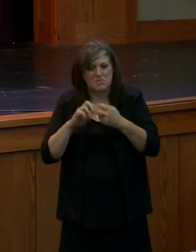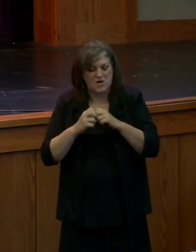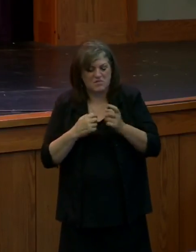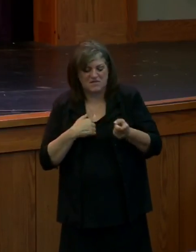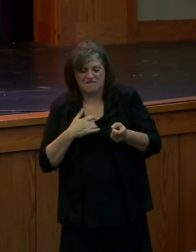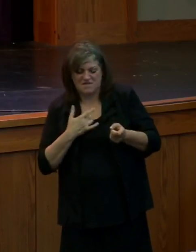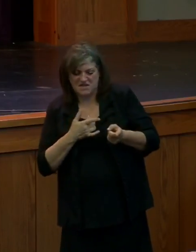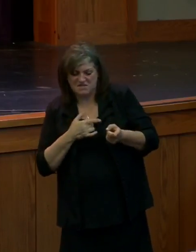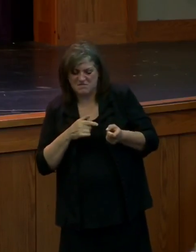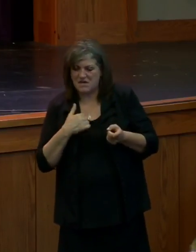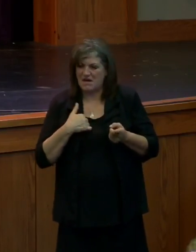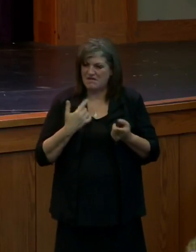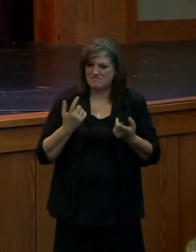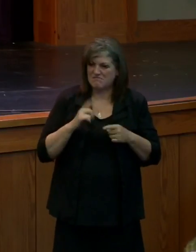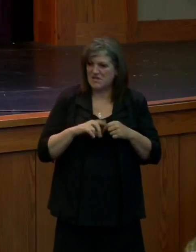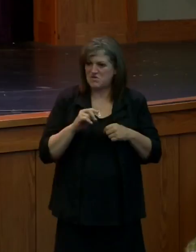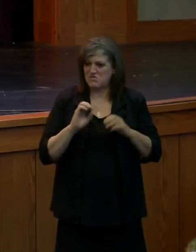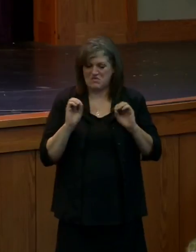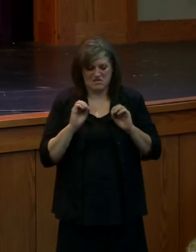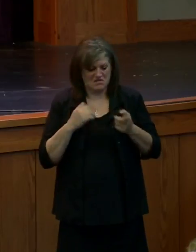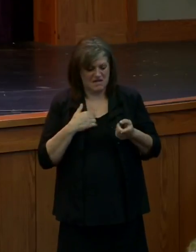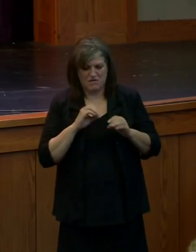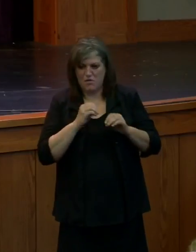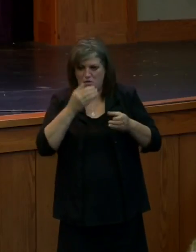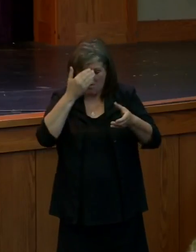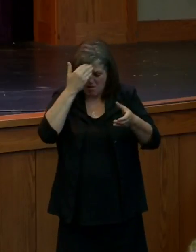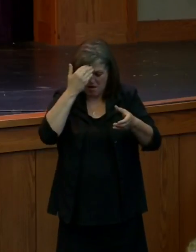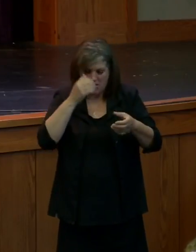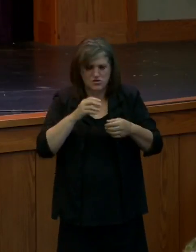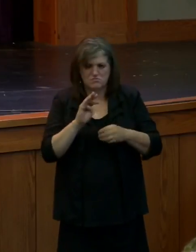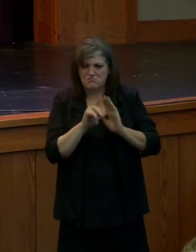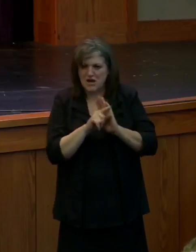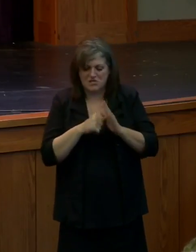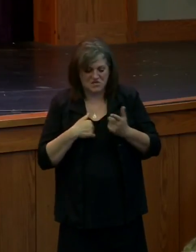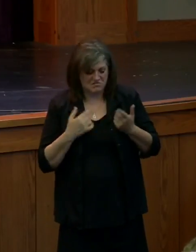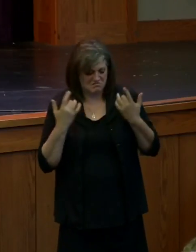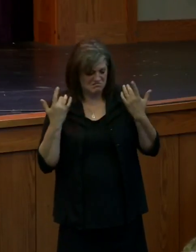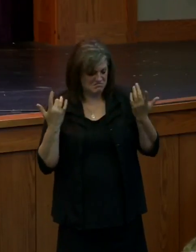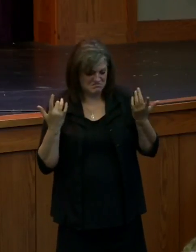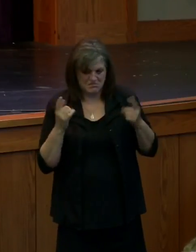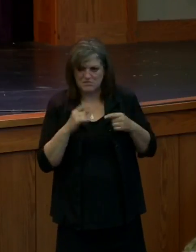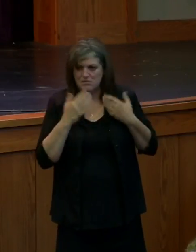POSITION TO DO ANYTHING ABOUT IT. I DON'T HAVE THE KNOWLEDGE OR THE BACKGROUND BUT I THINK IT IS